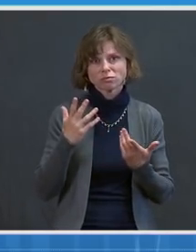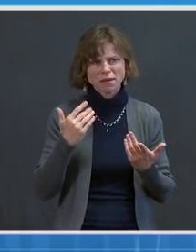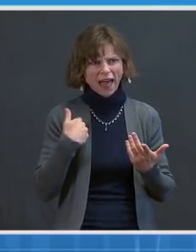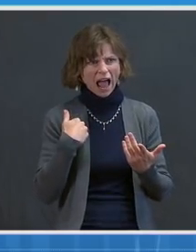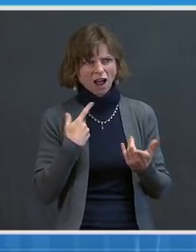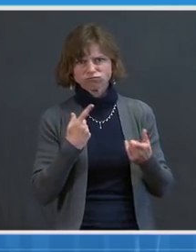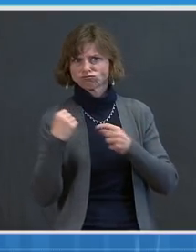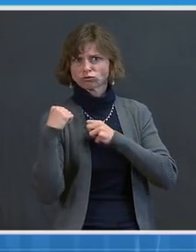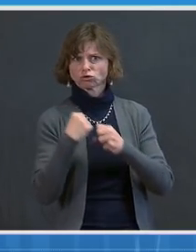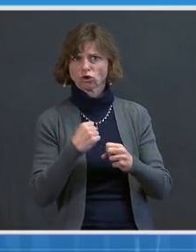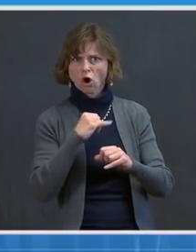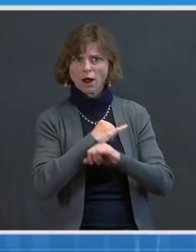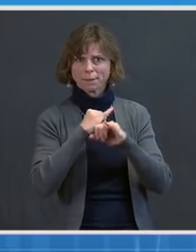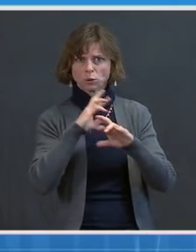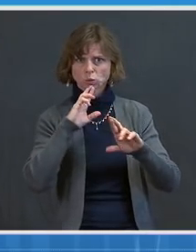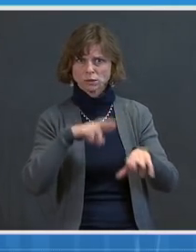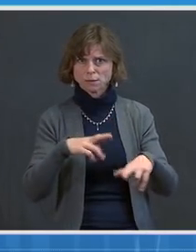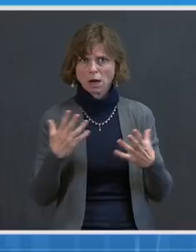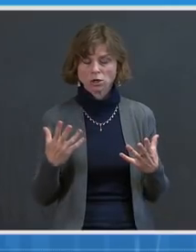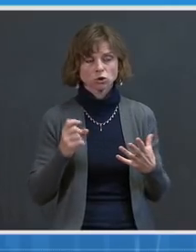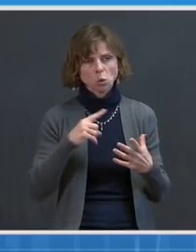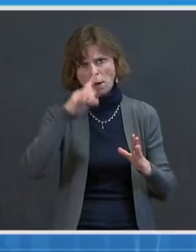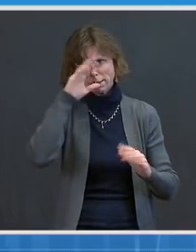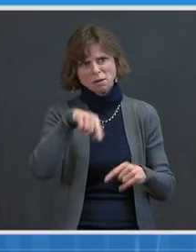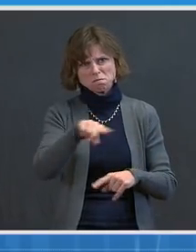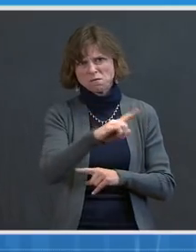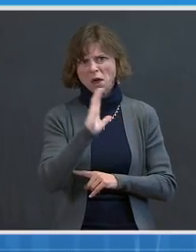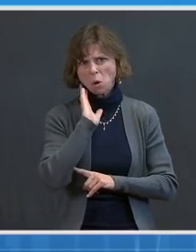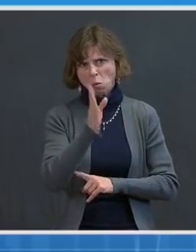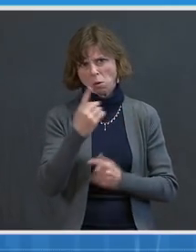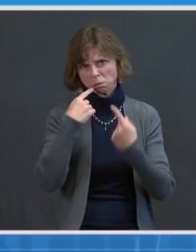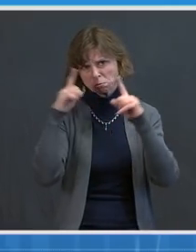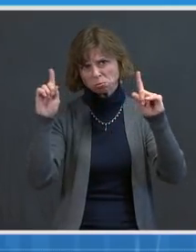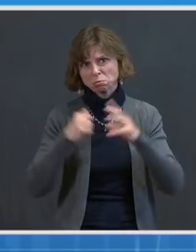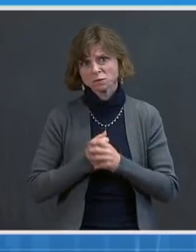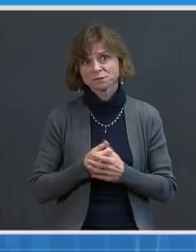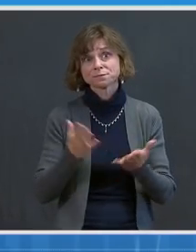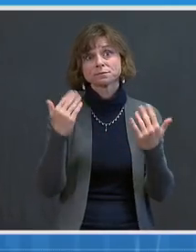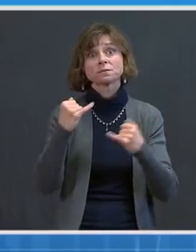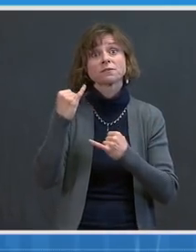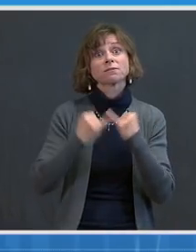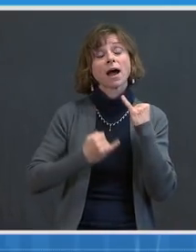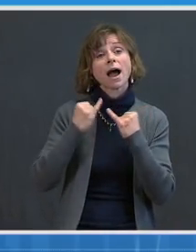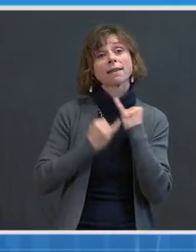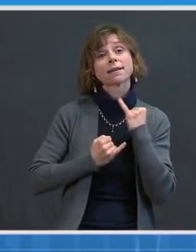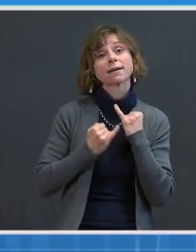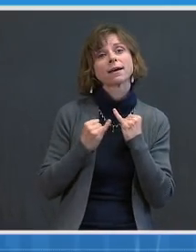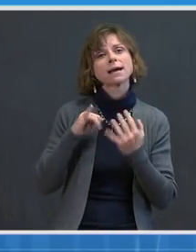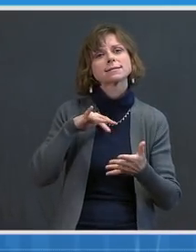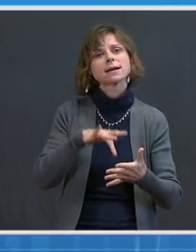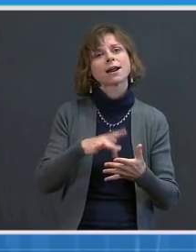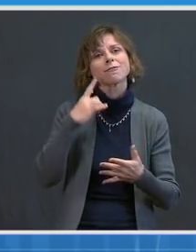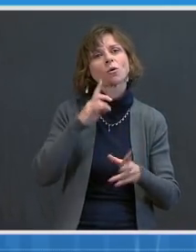So we would expect that they would do quite well. And then finally, studies on highly allergic individuals